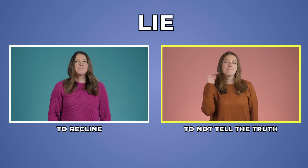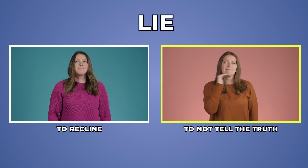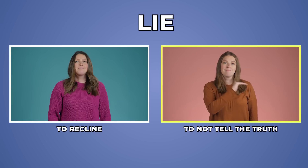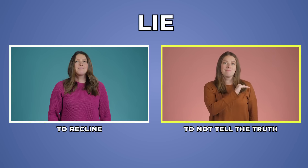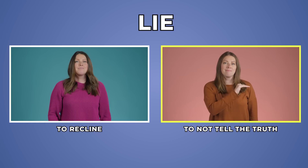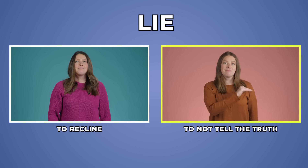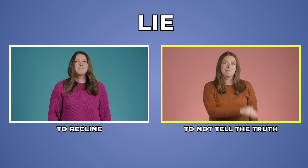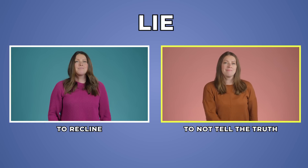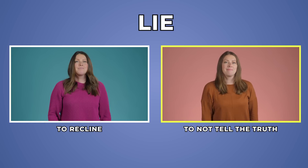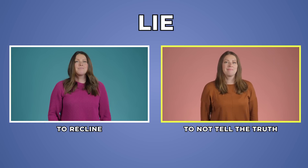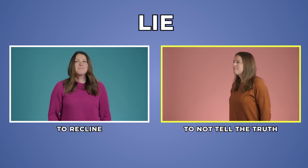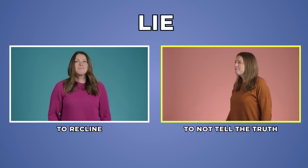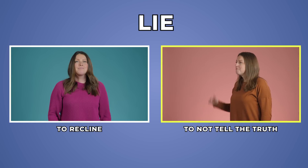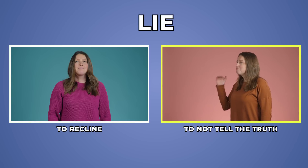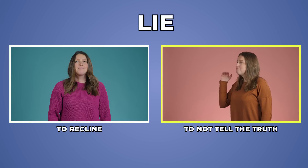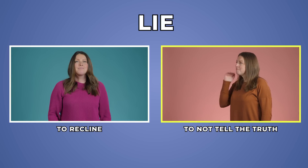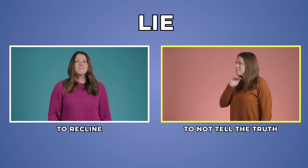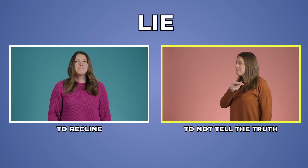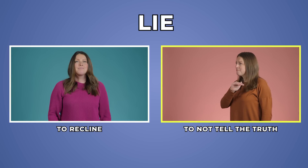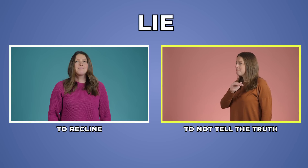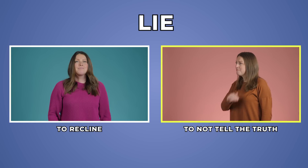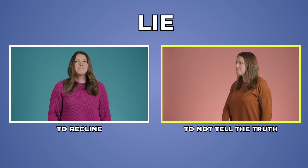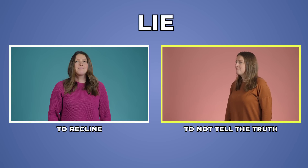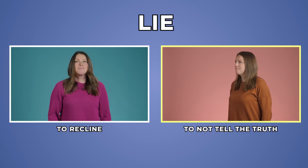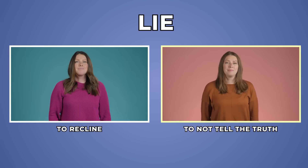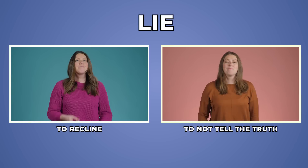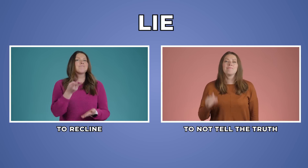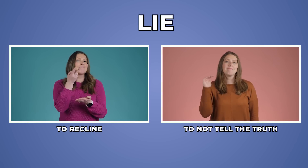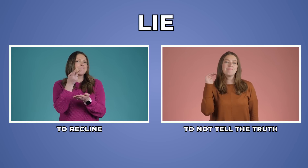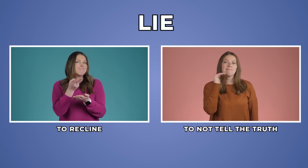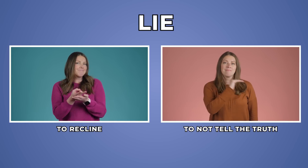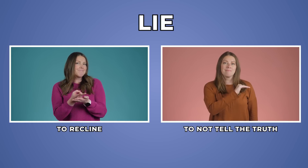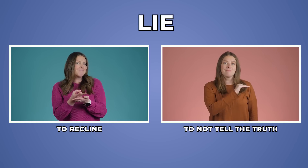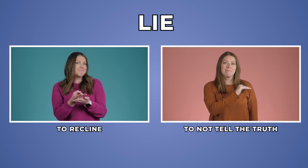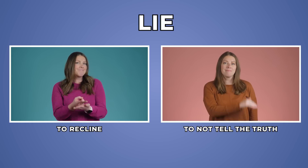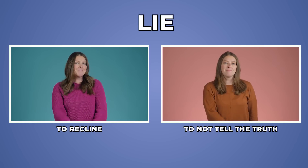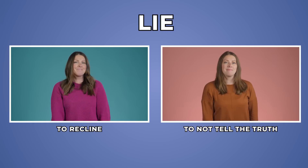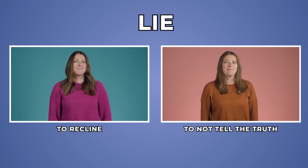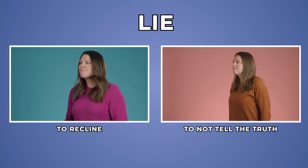To not tell the truth. Lie.